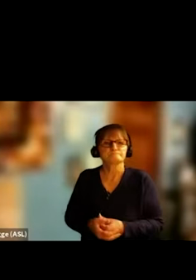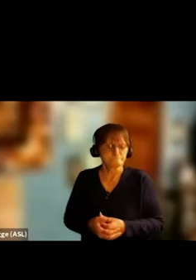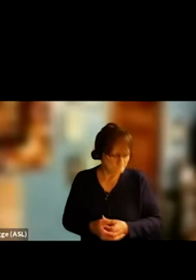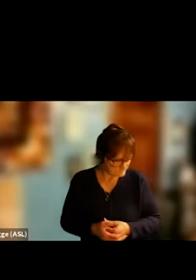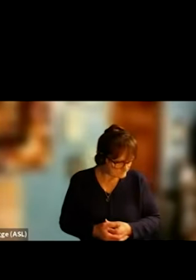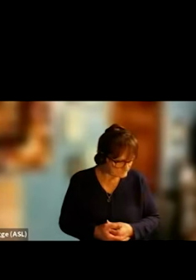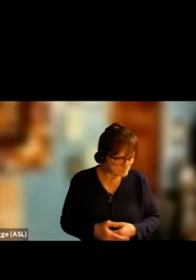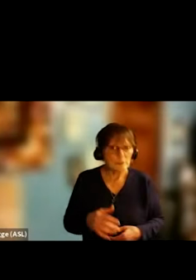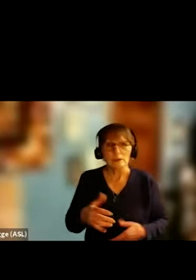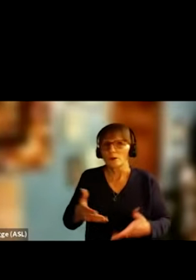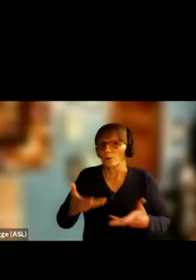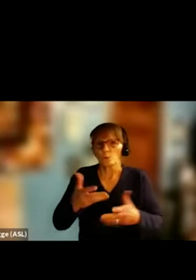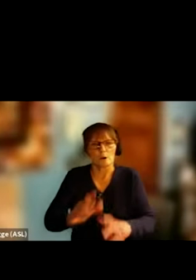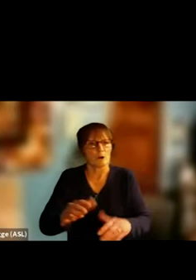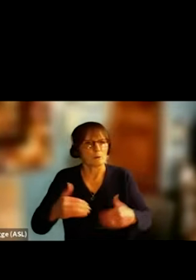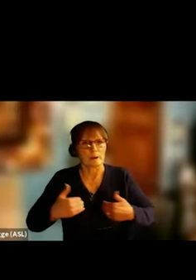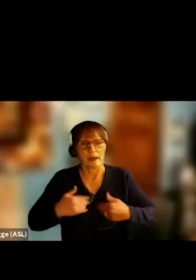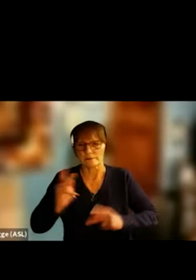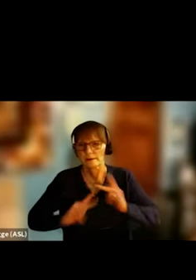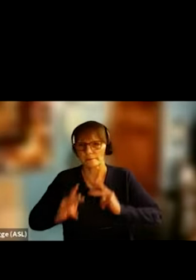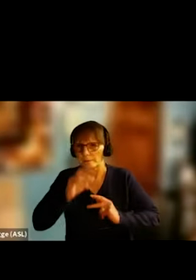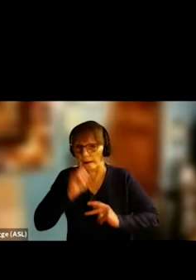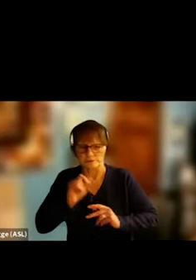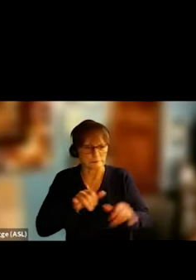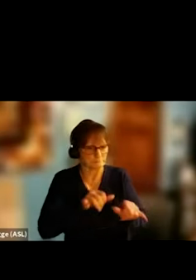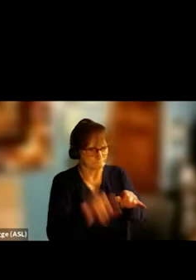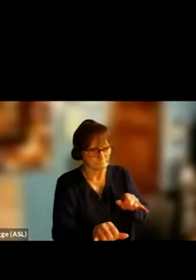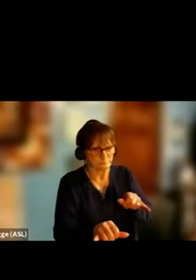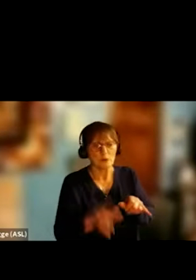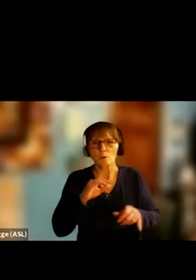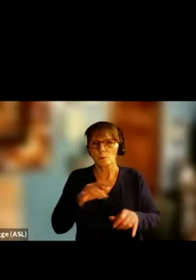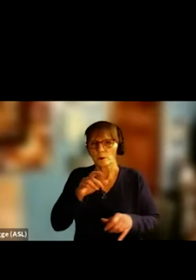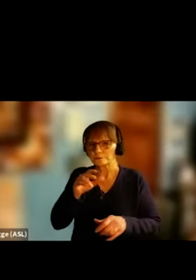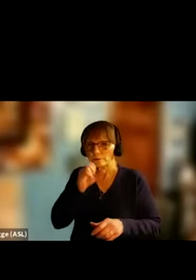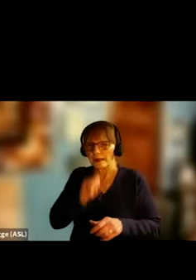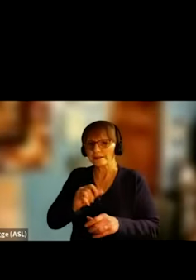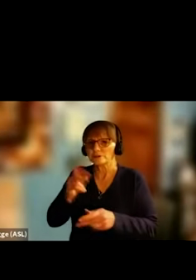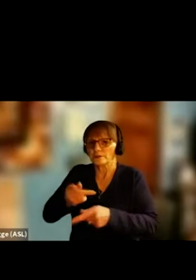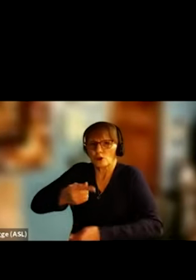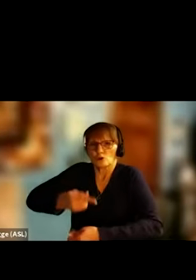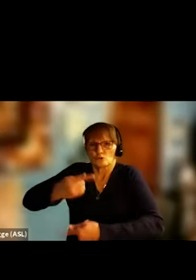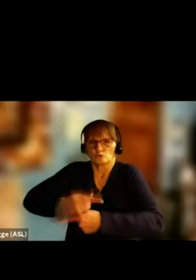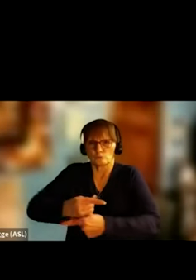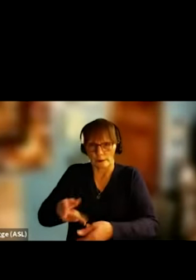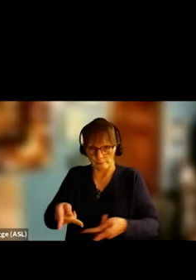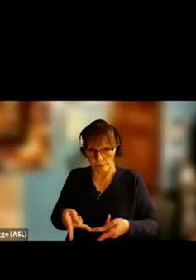So we don't wanna just have folks aging in place, we want them to age in the right place. So part of this is really thinking